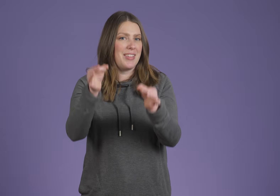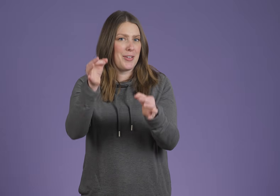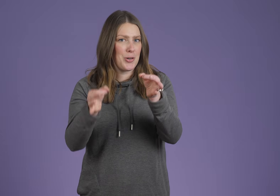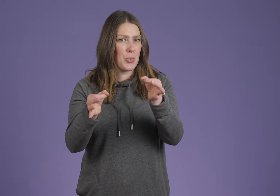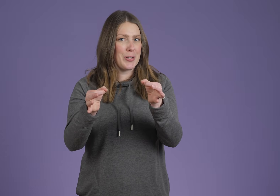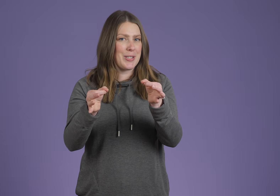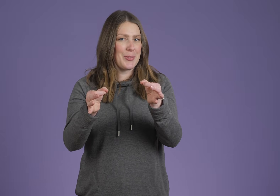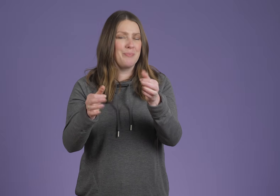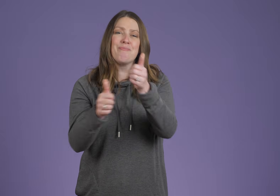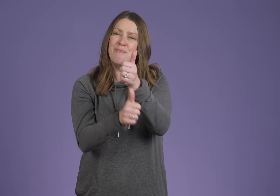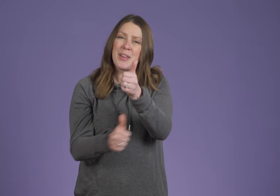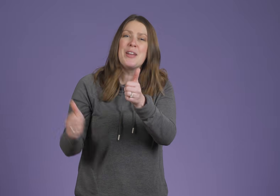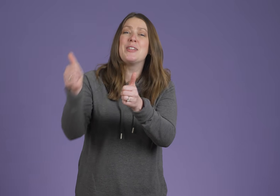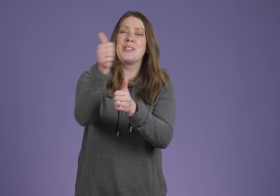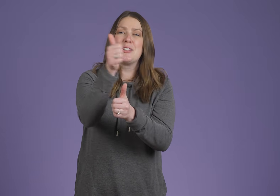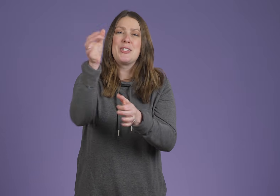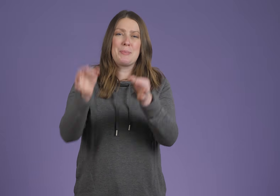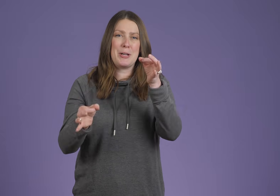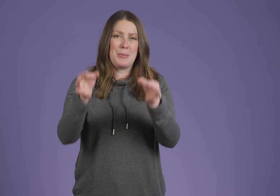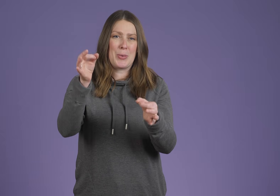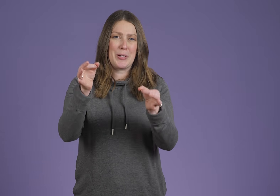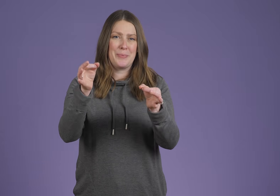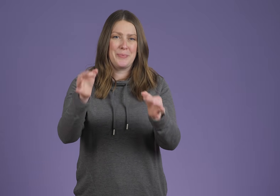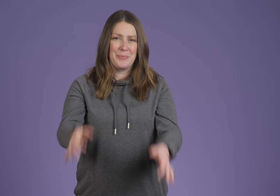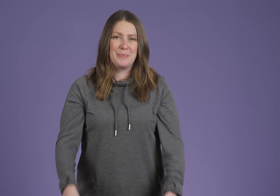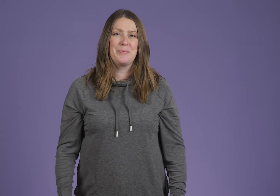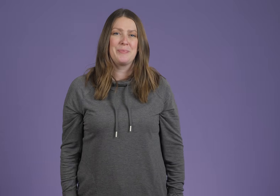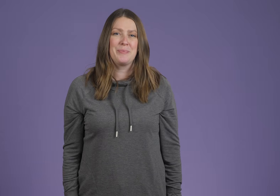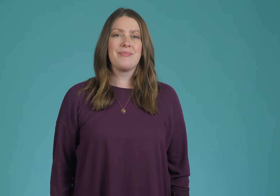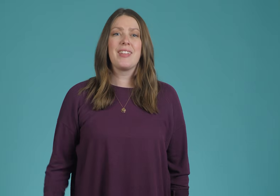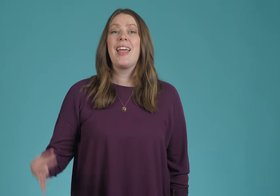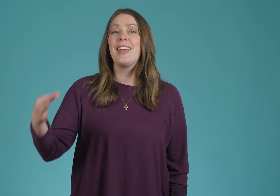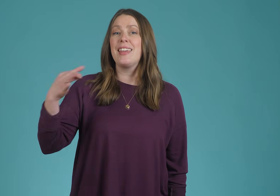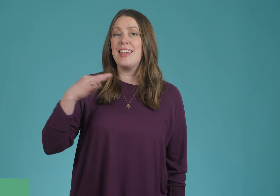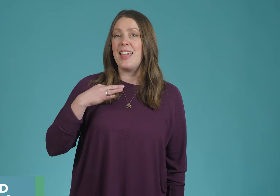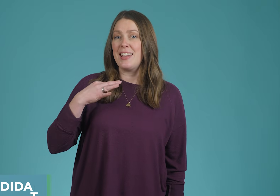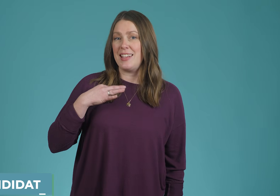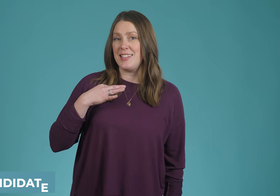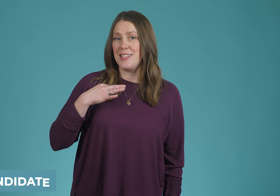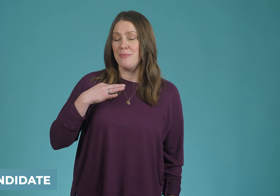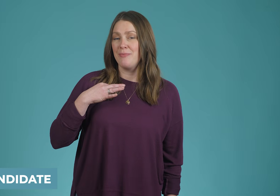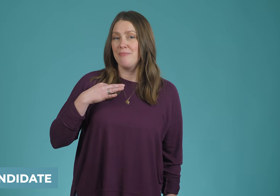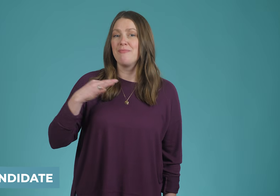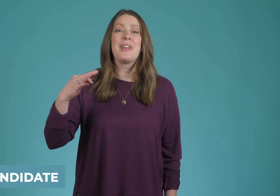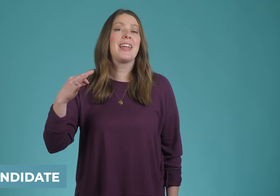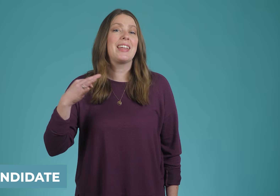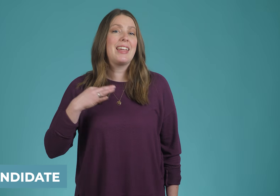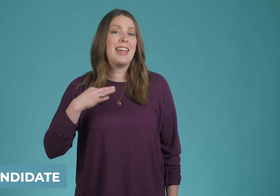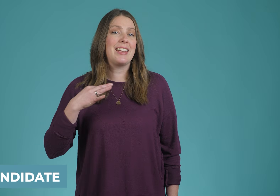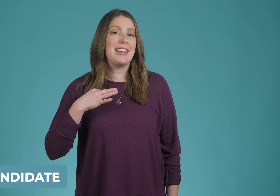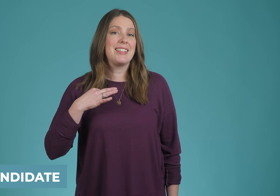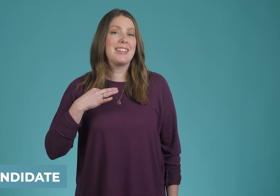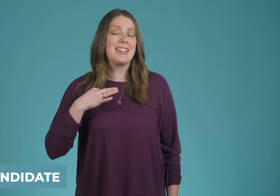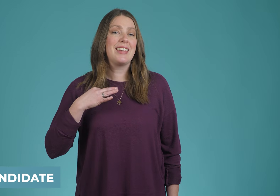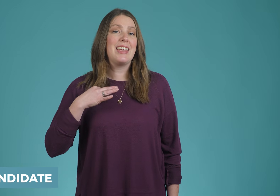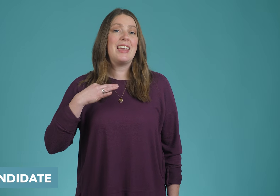the other courts. Supreme Court Candidate.